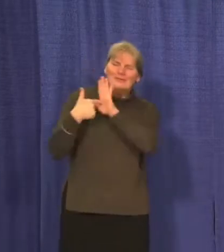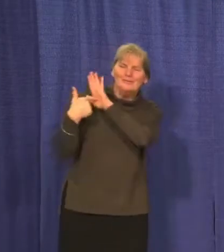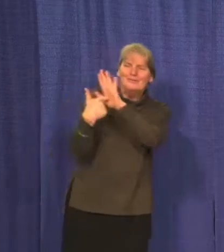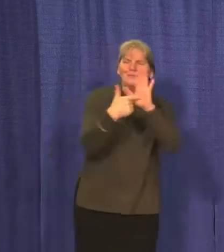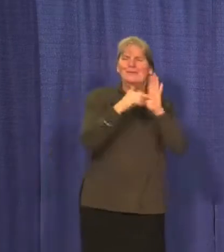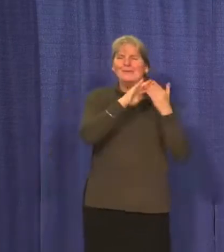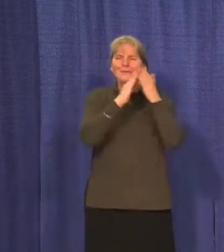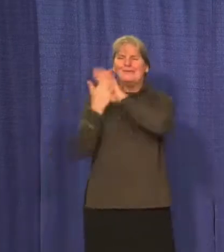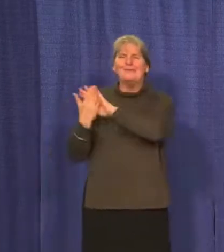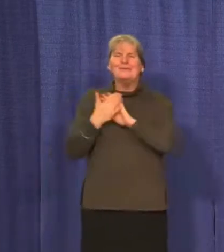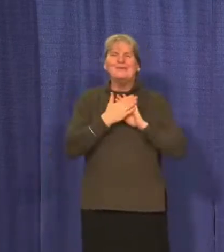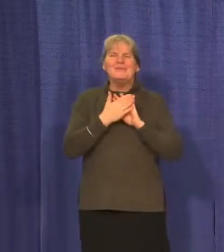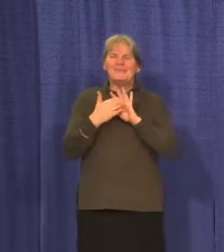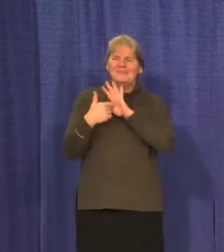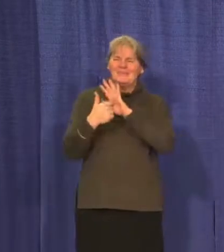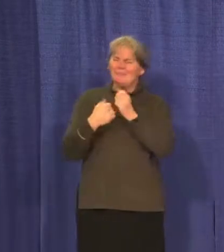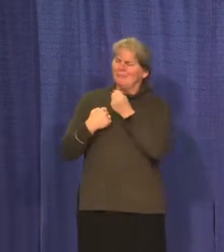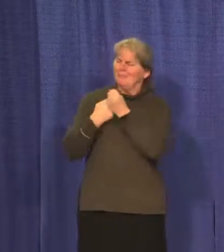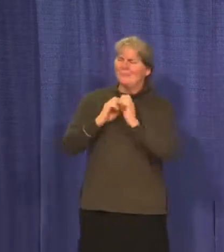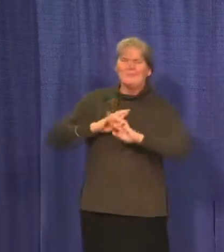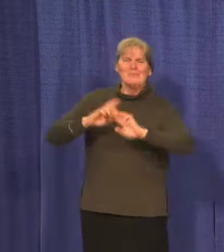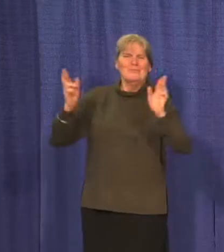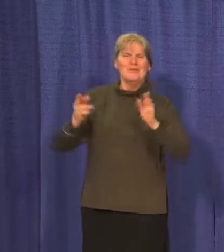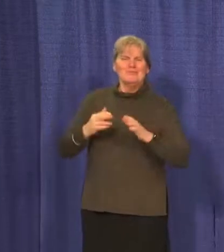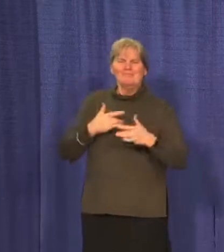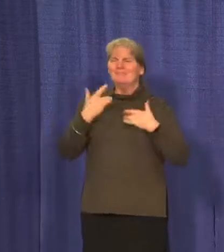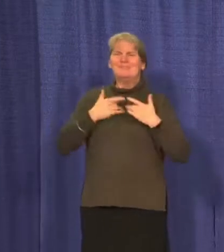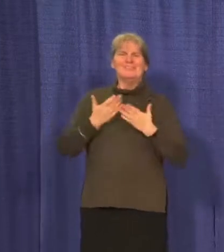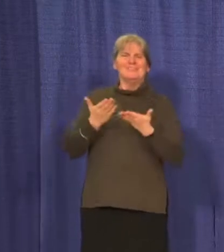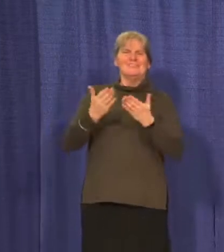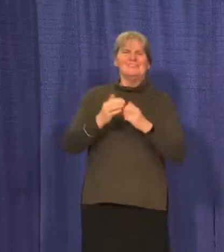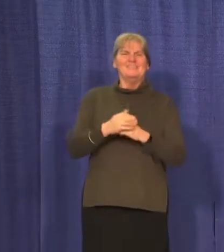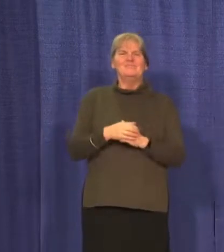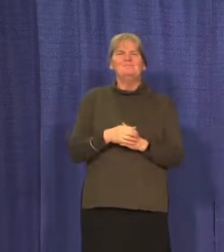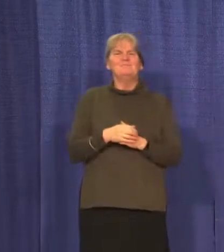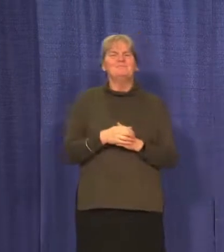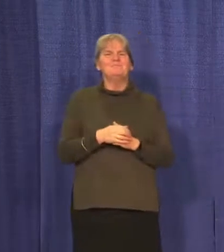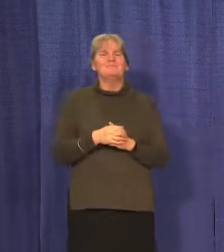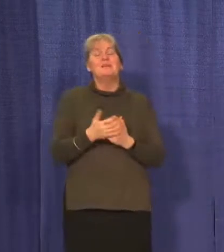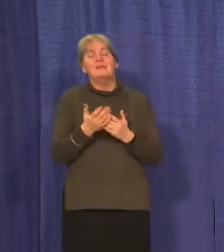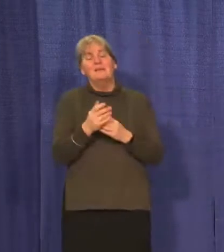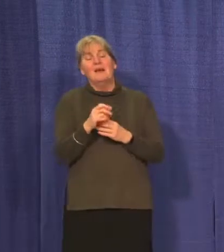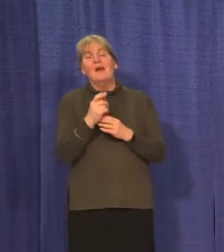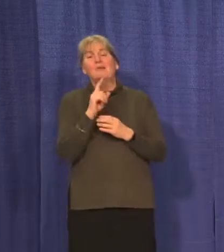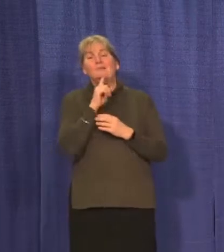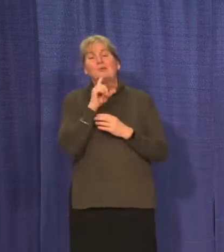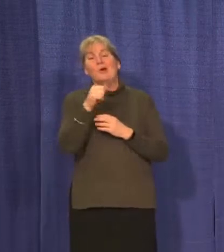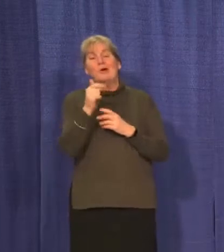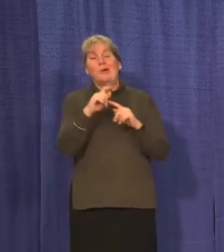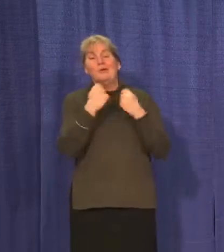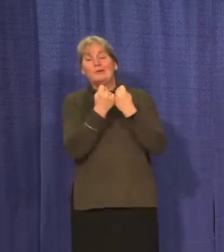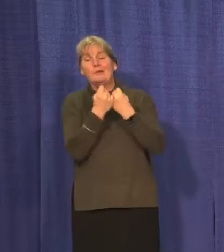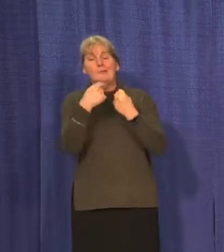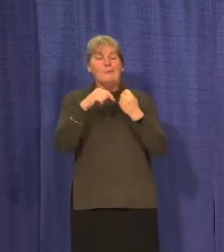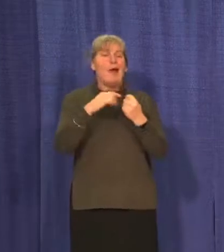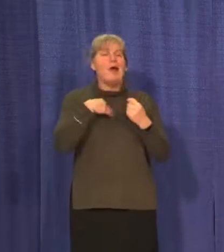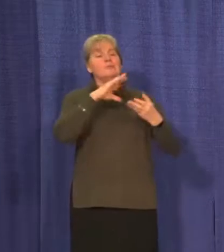face to communities to support them in getting vaccinated. I'm sure there are many more stories that team members are